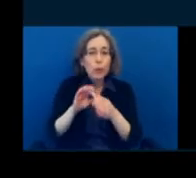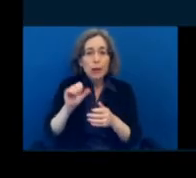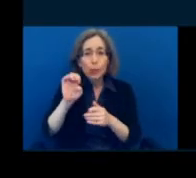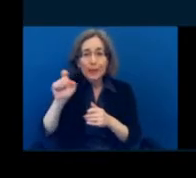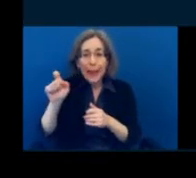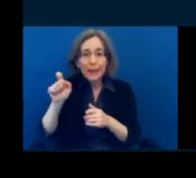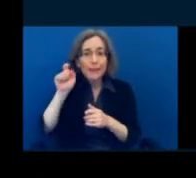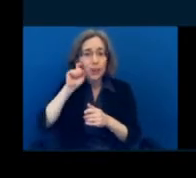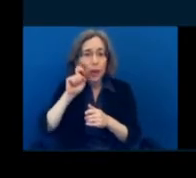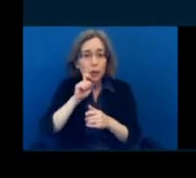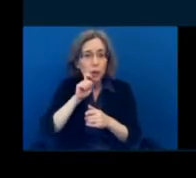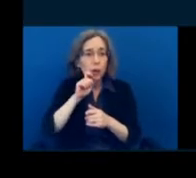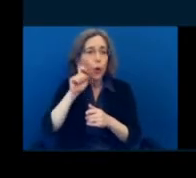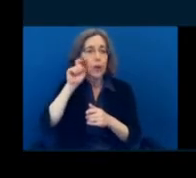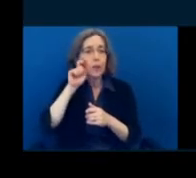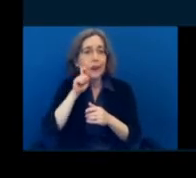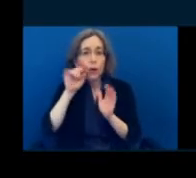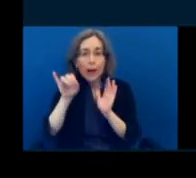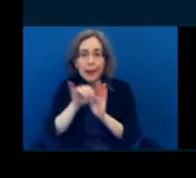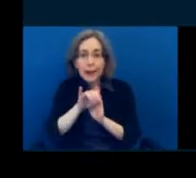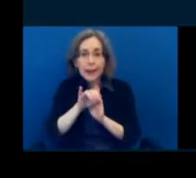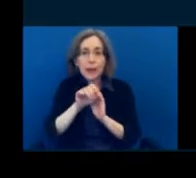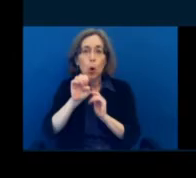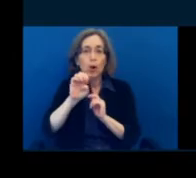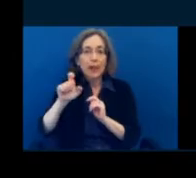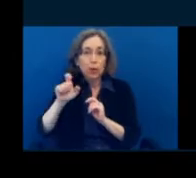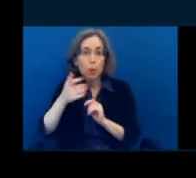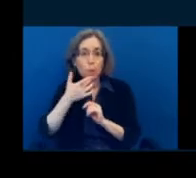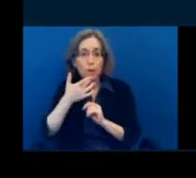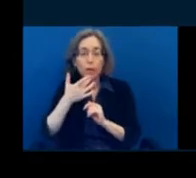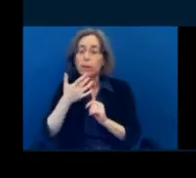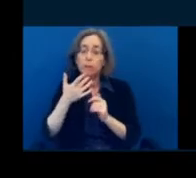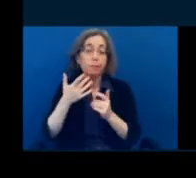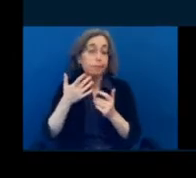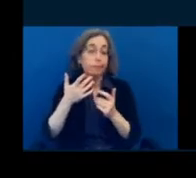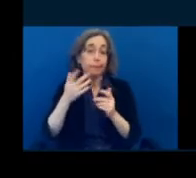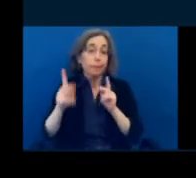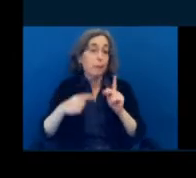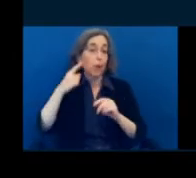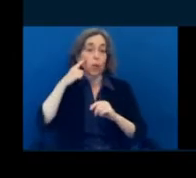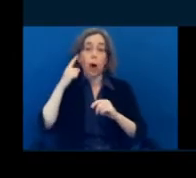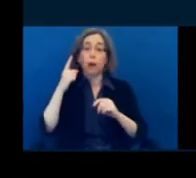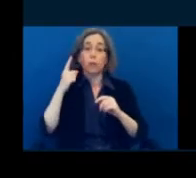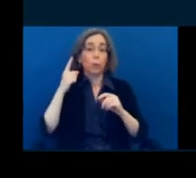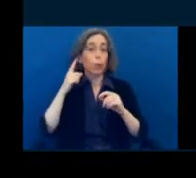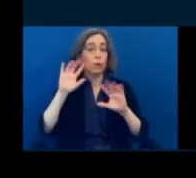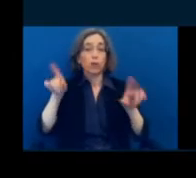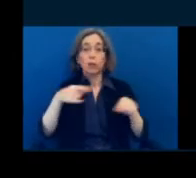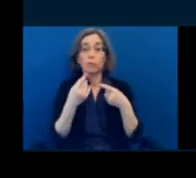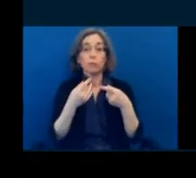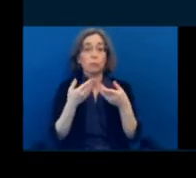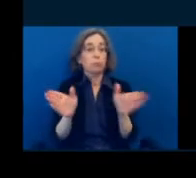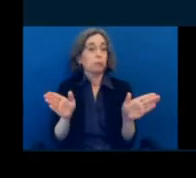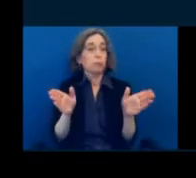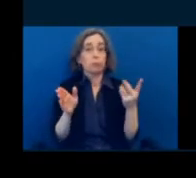AND SEXUAL PREFERENCE WILL BE CONSIDERED TO BE UNIFORMLY ALIGNED AND CATEGORIES INTO A BINARY OF MALE AND FEMALE.